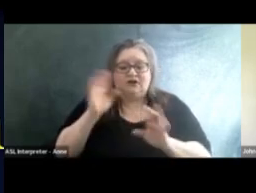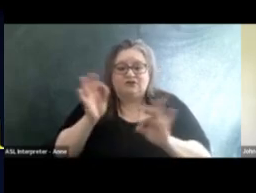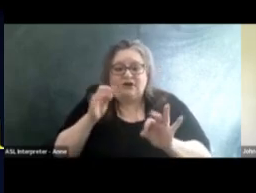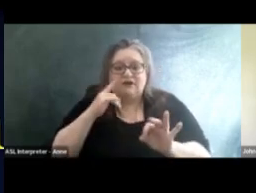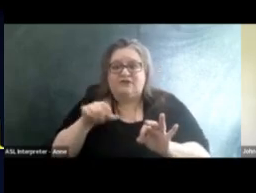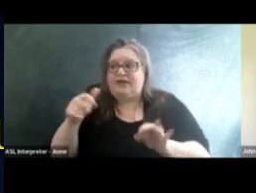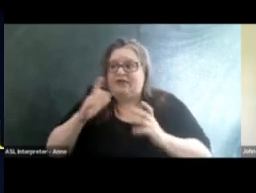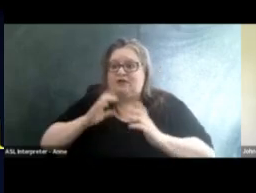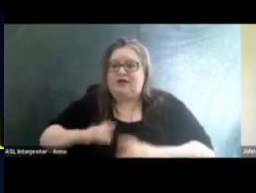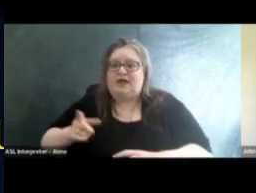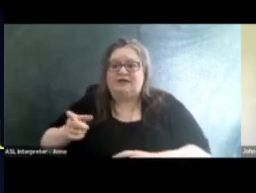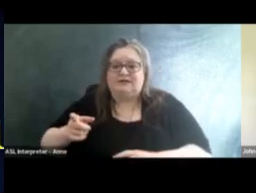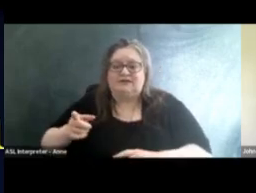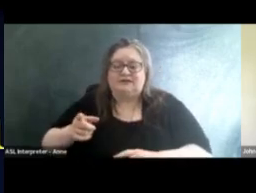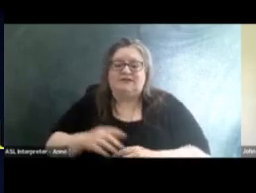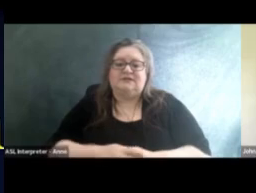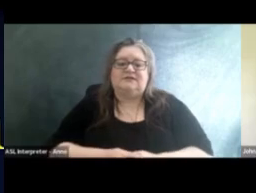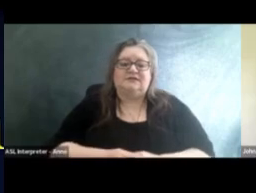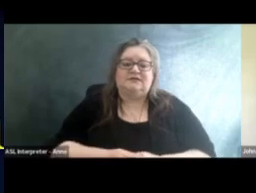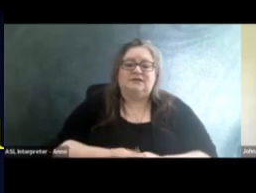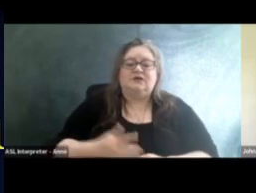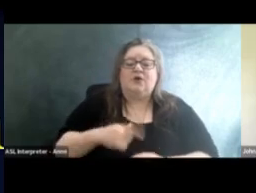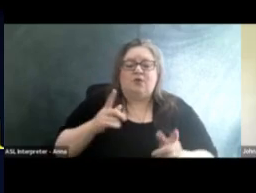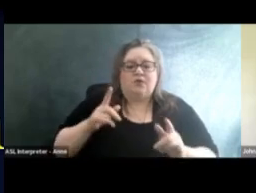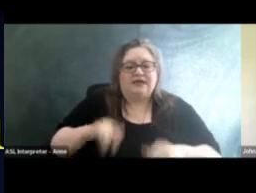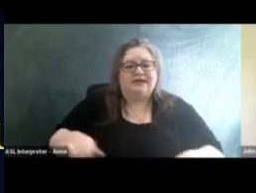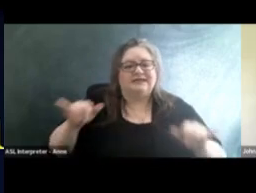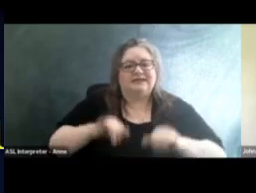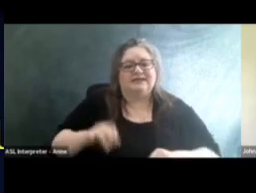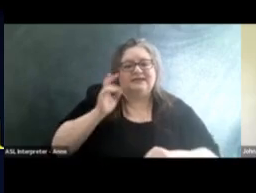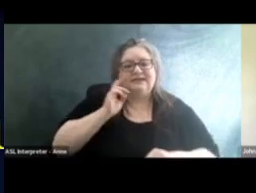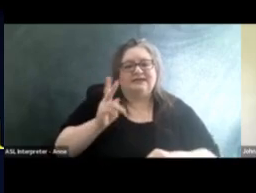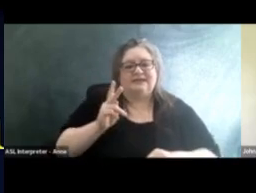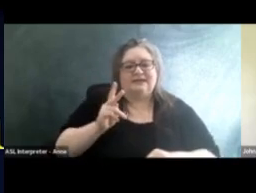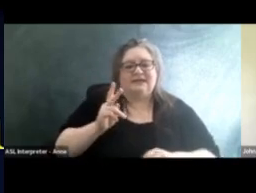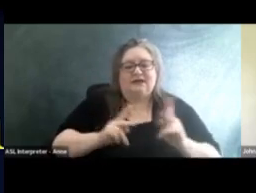clients. So we consistently see that folks with brain injury